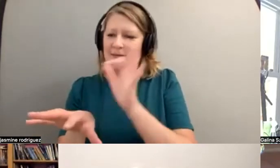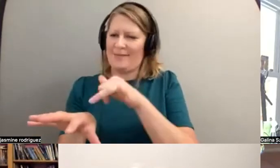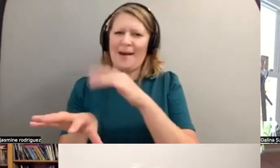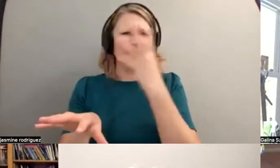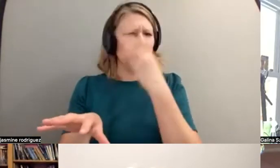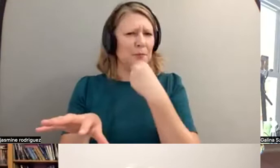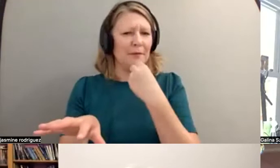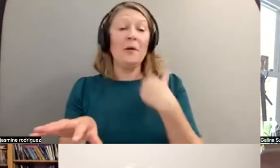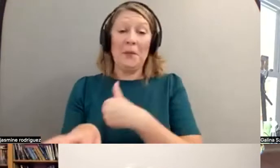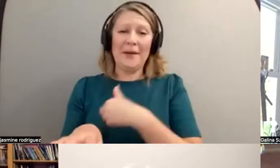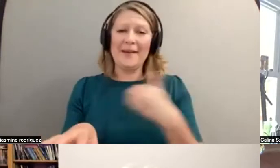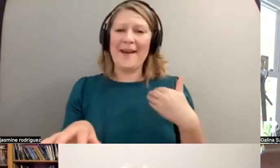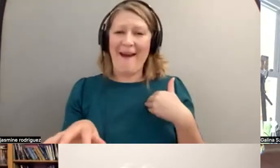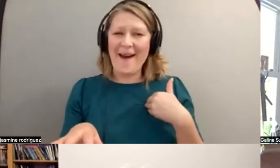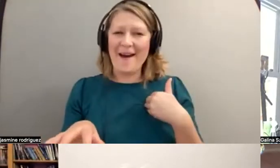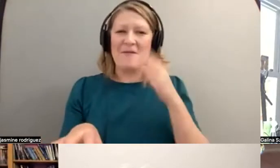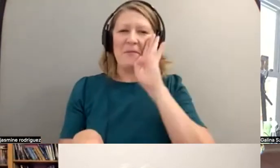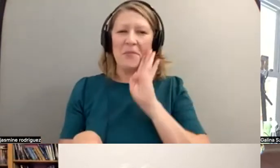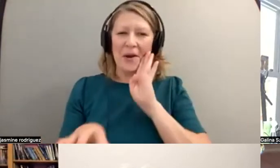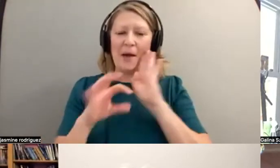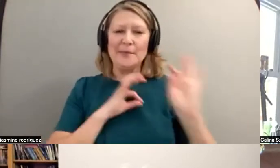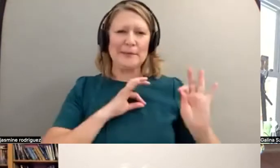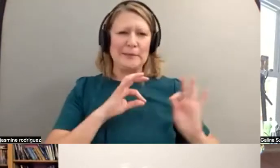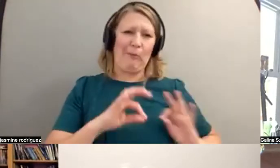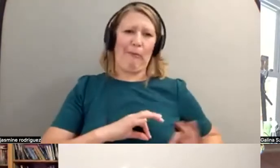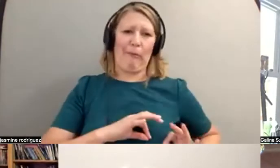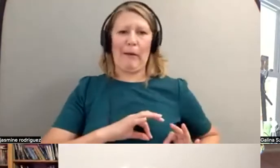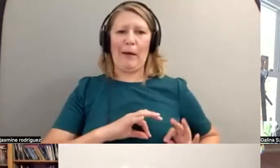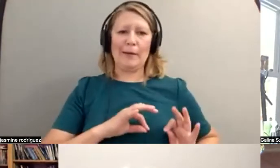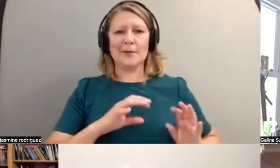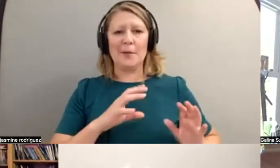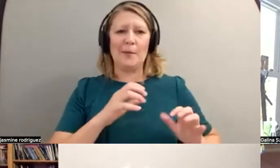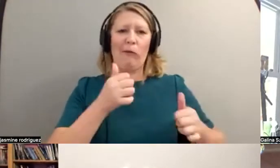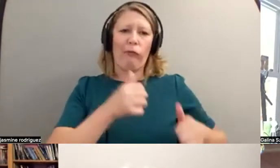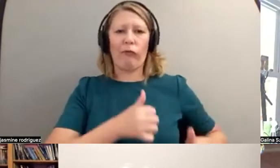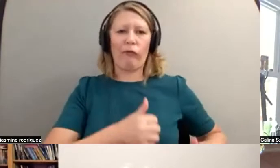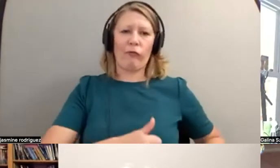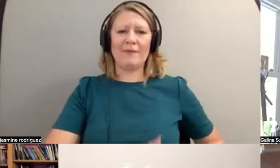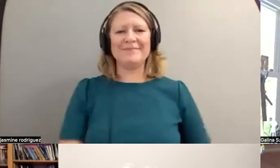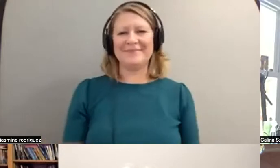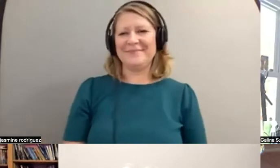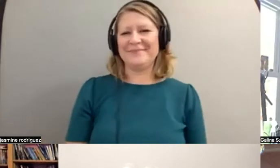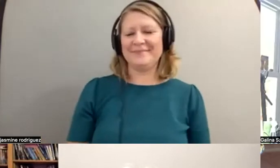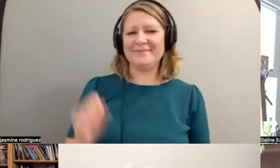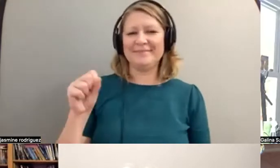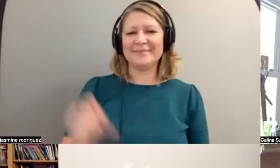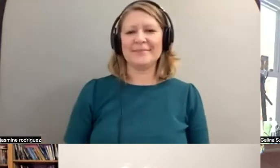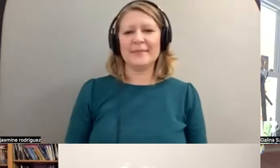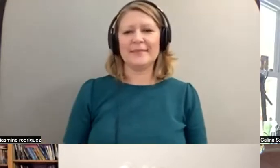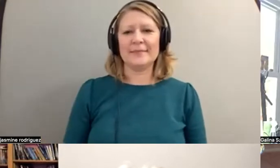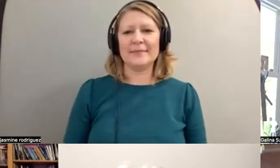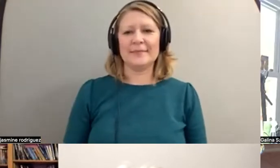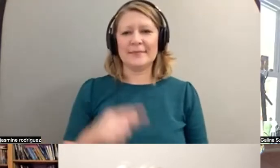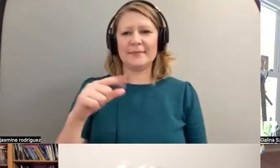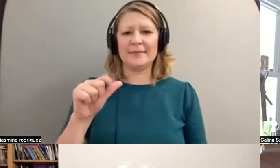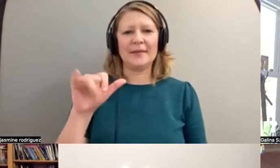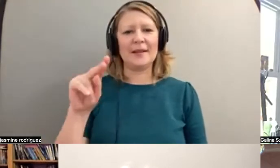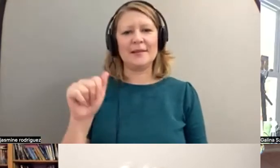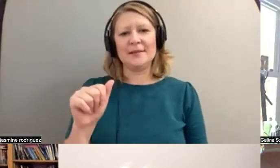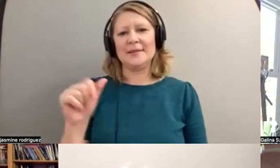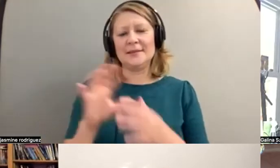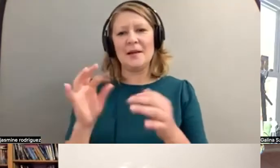You know, in life, they teach us: "Oh, you have weakness, let's change it,